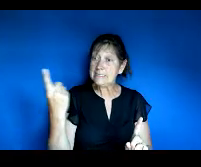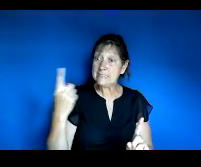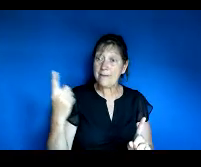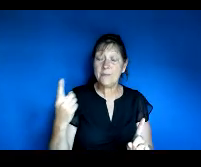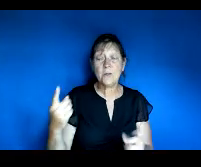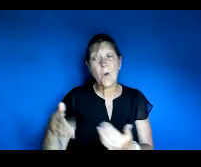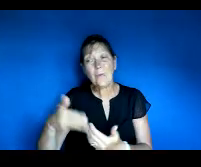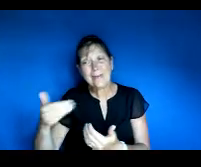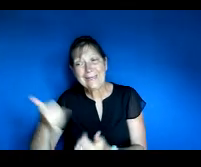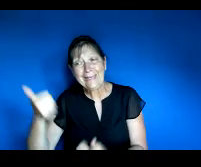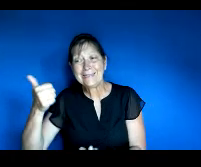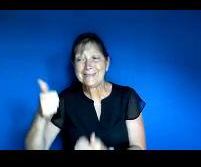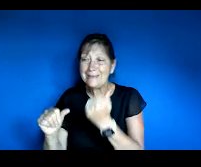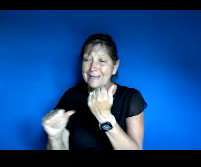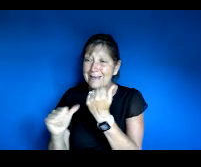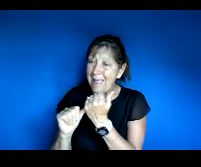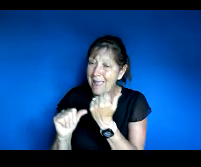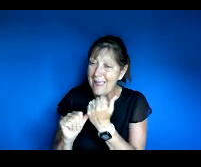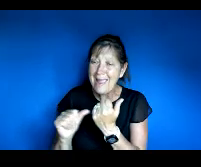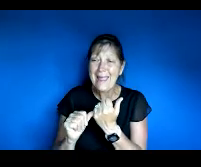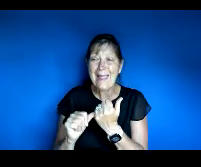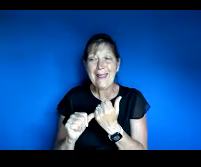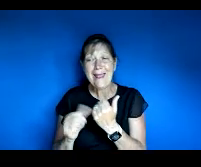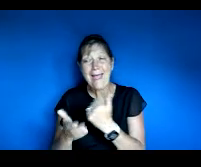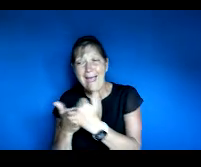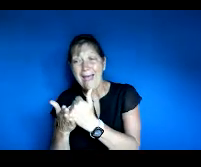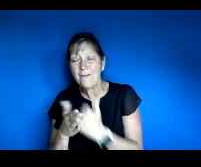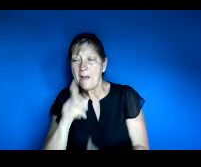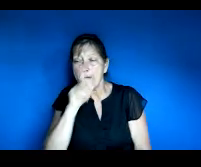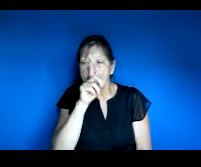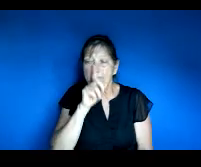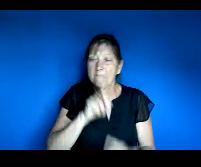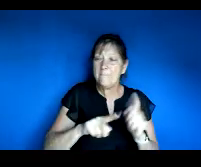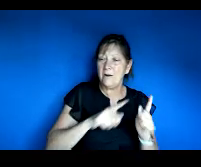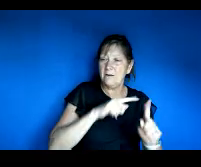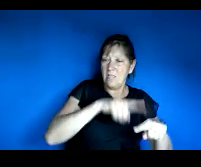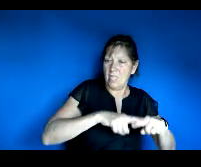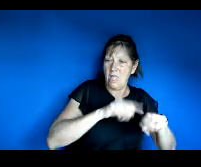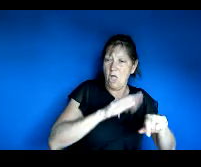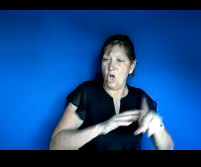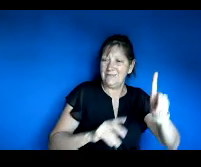or a study aid. And so that's something that we're making on frequently as we work with students.